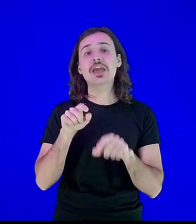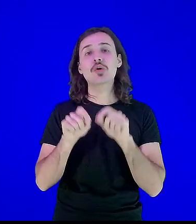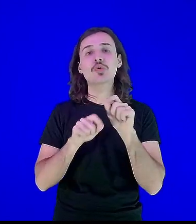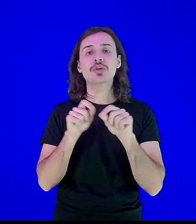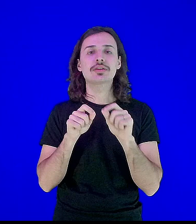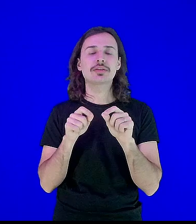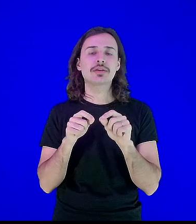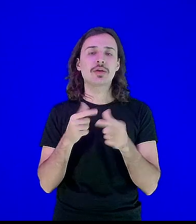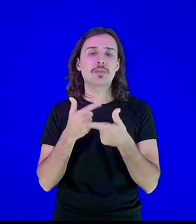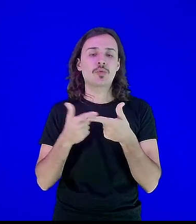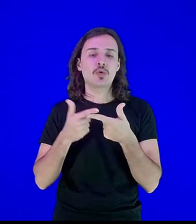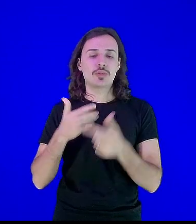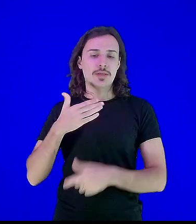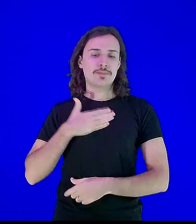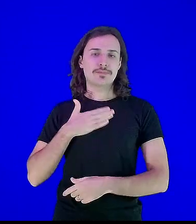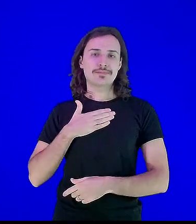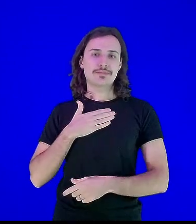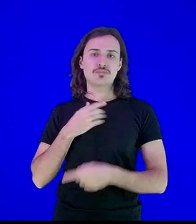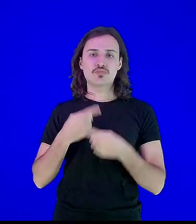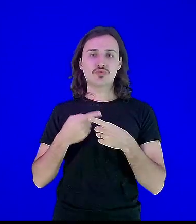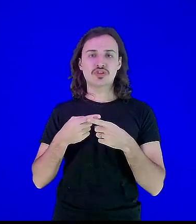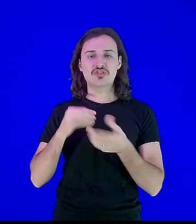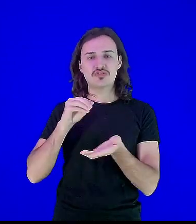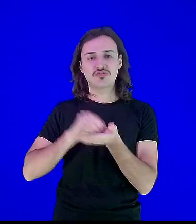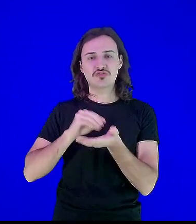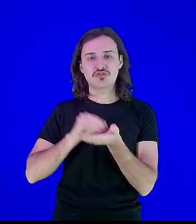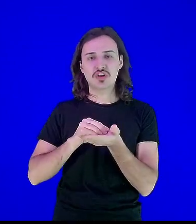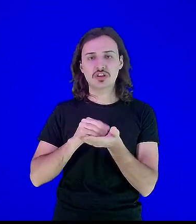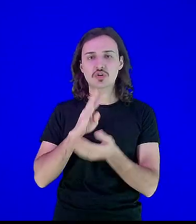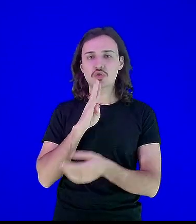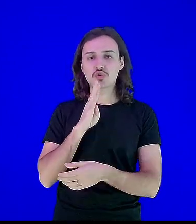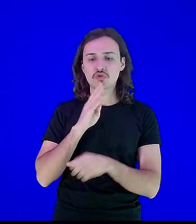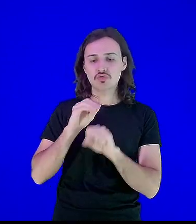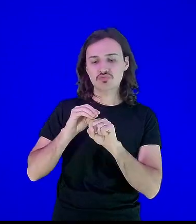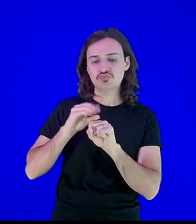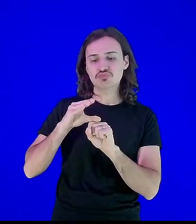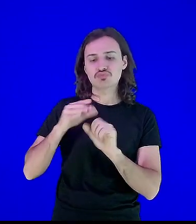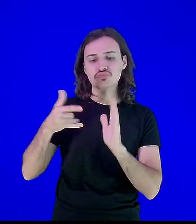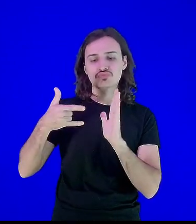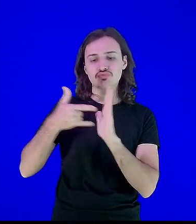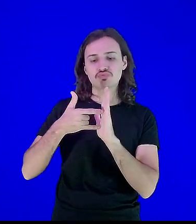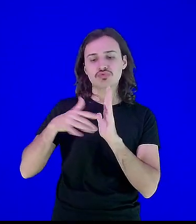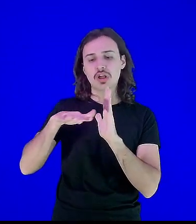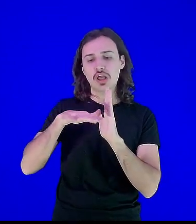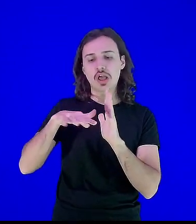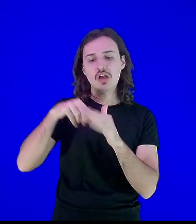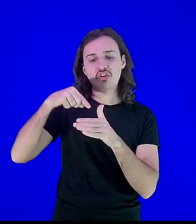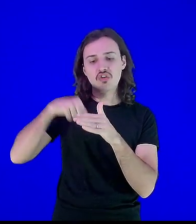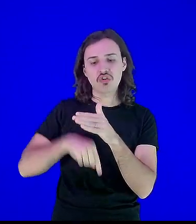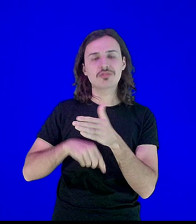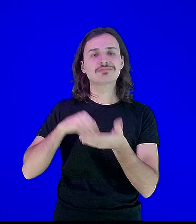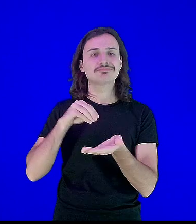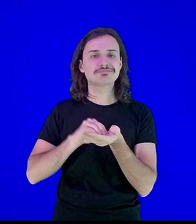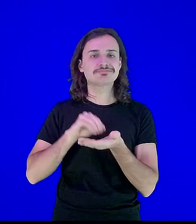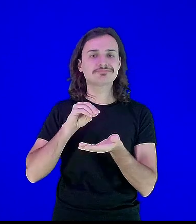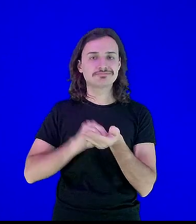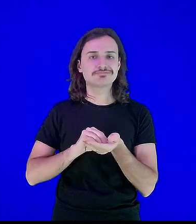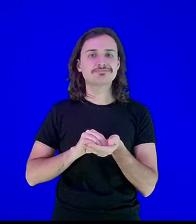right, so, they are not big challenges and I have to credit them